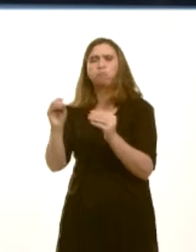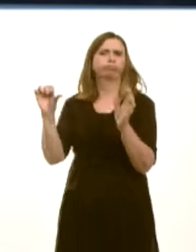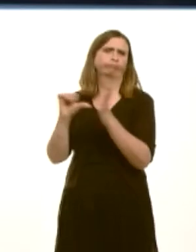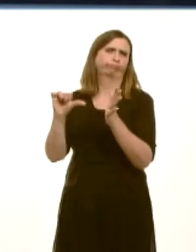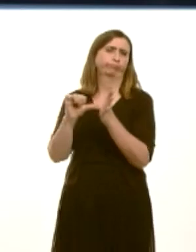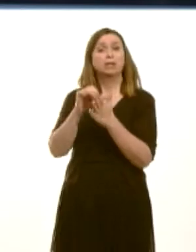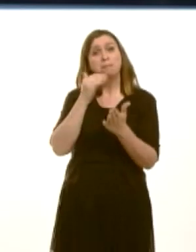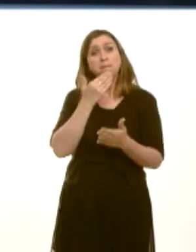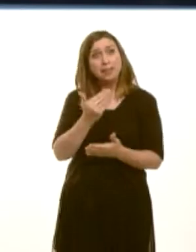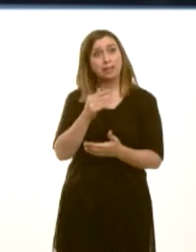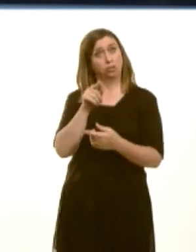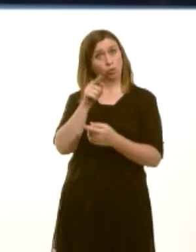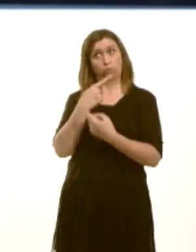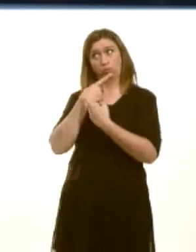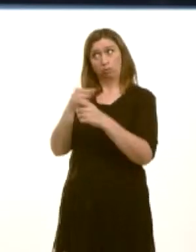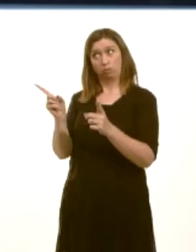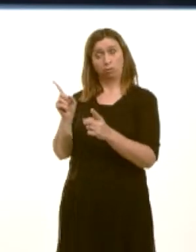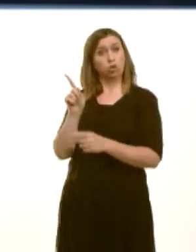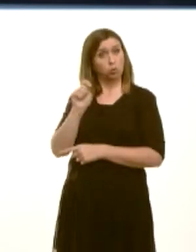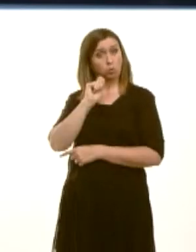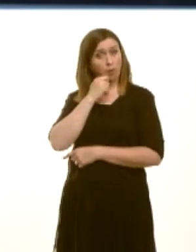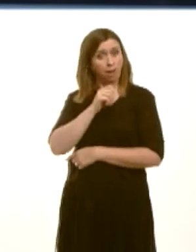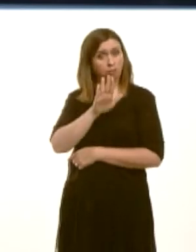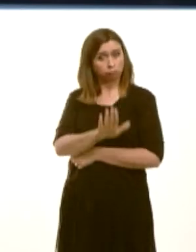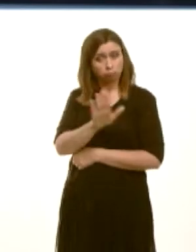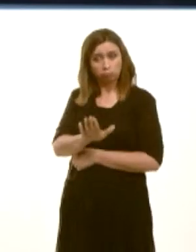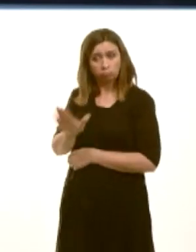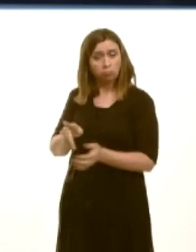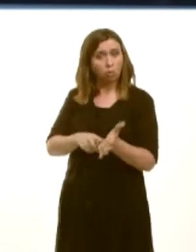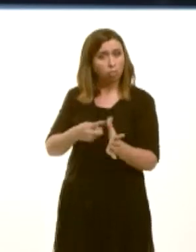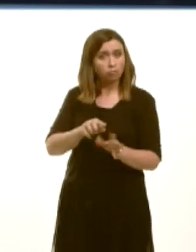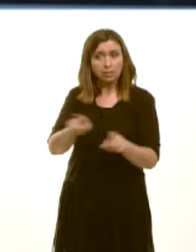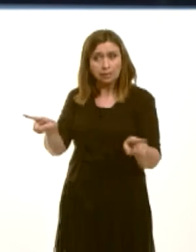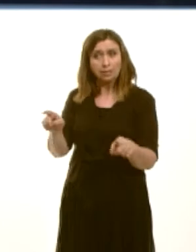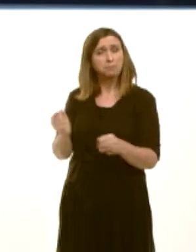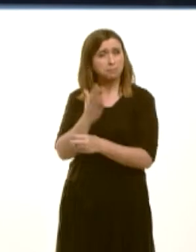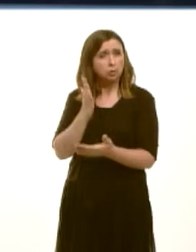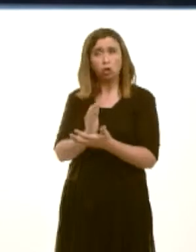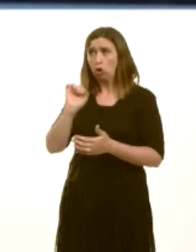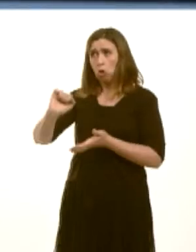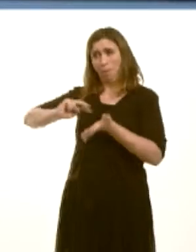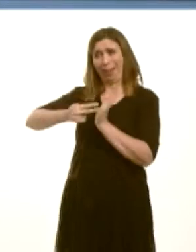some assurances to our authorities that a definitive and deliverable plan will be presented